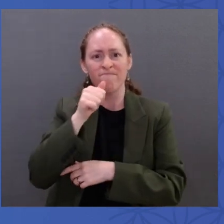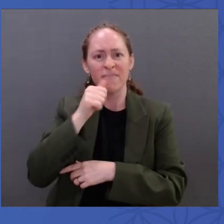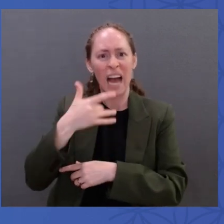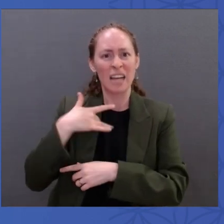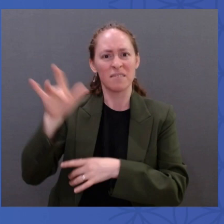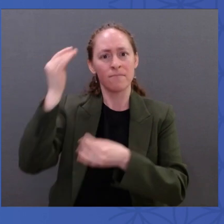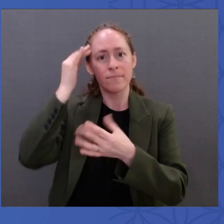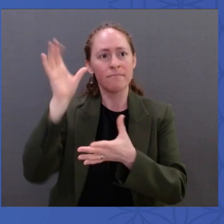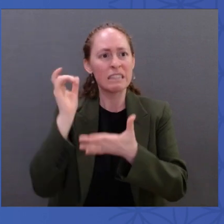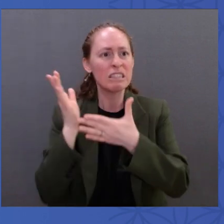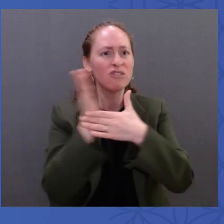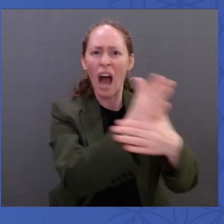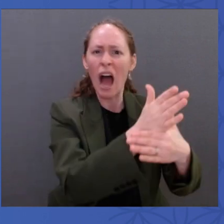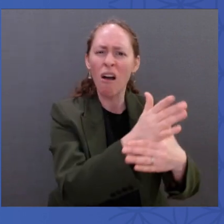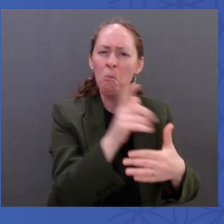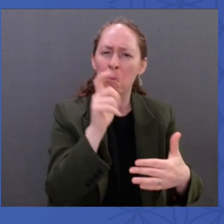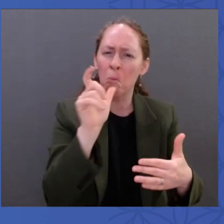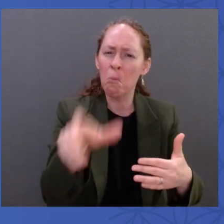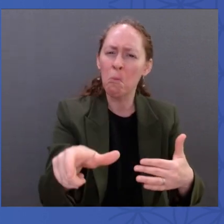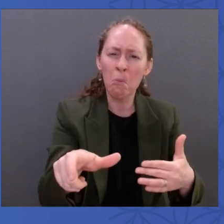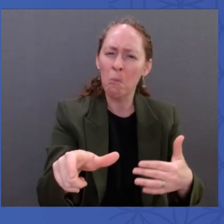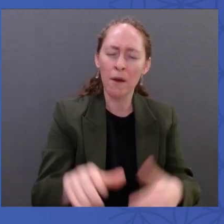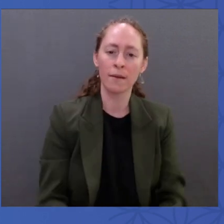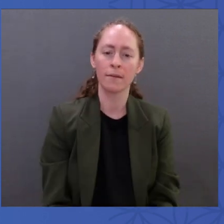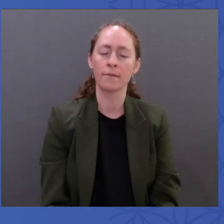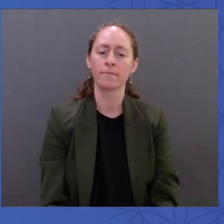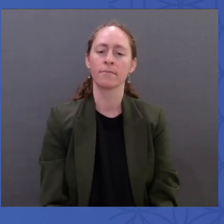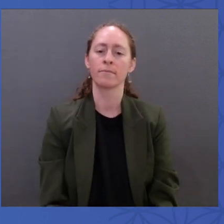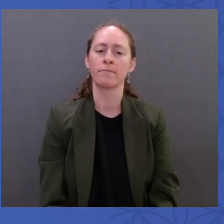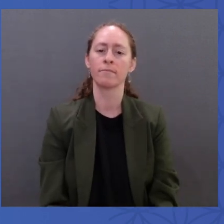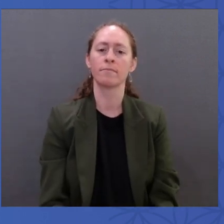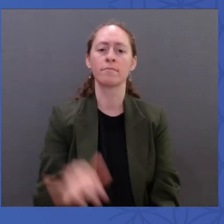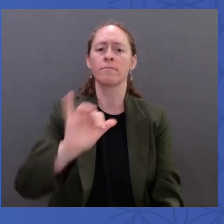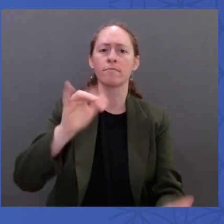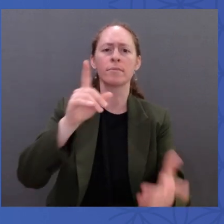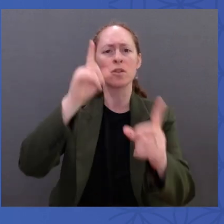and develop early warning systems so we can identify problems before they occur.